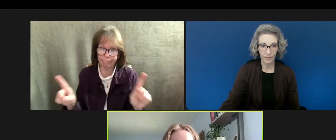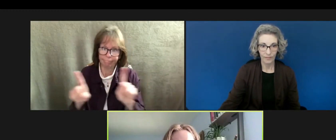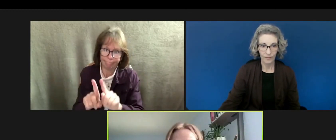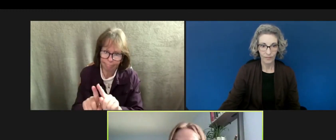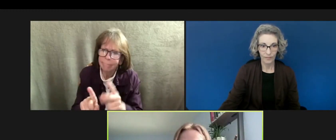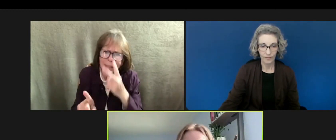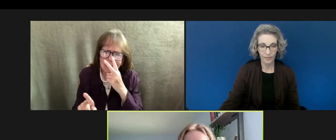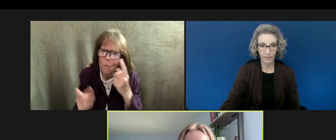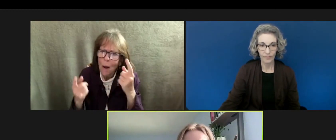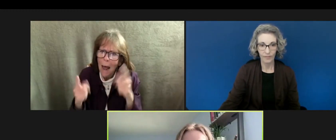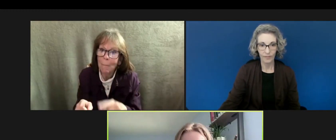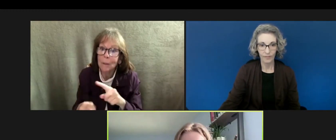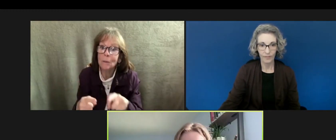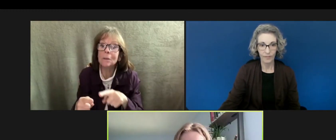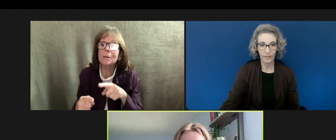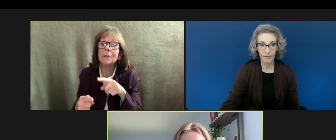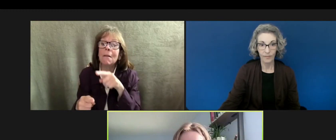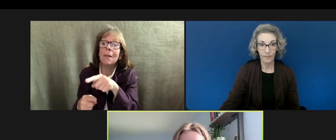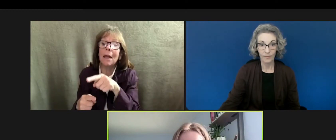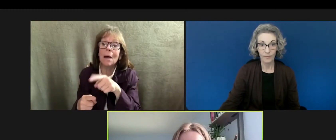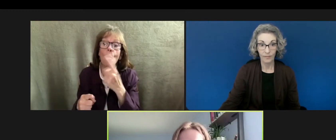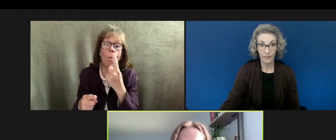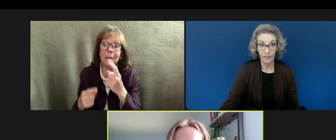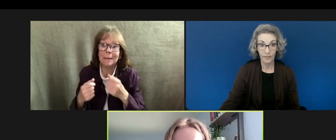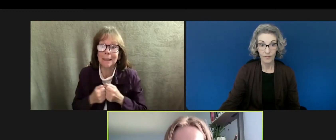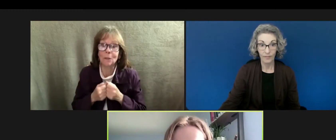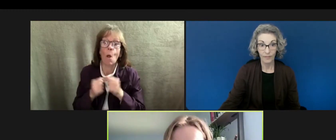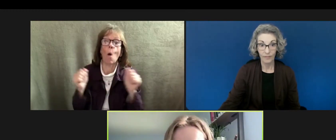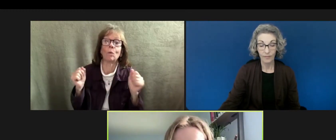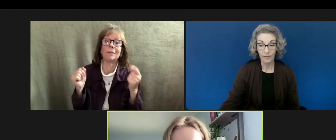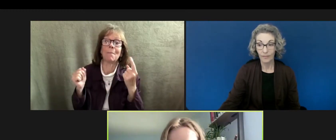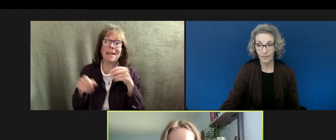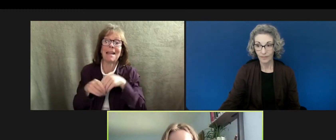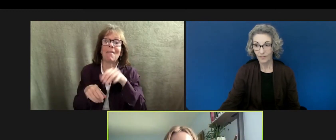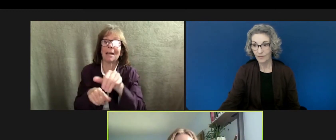happens when disclosure occurs in this situation, let's watch.